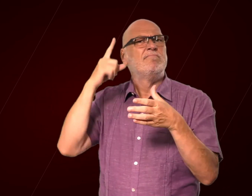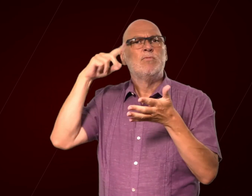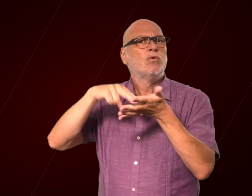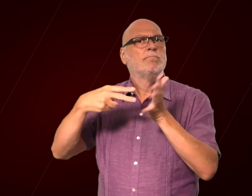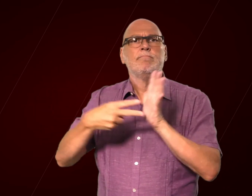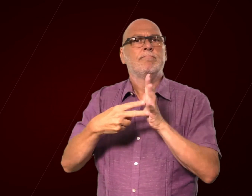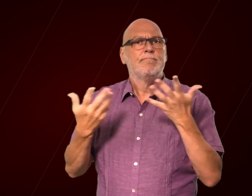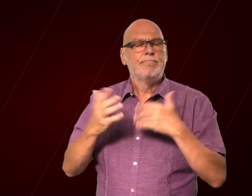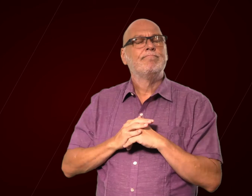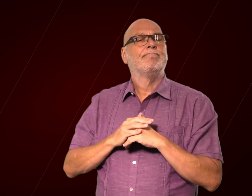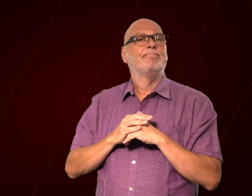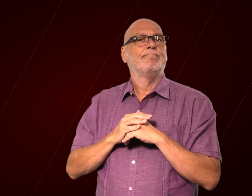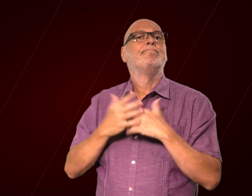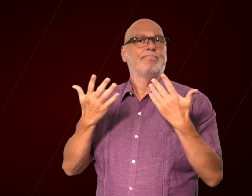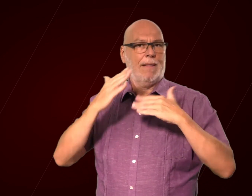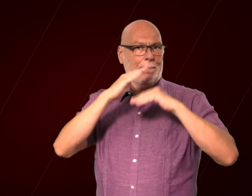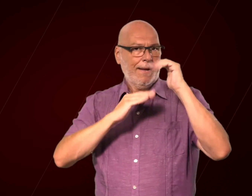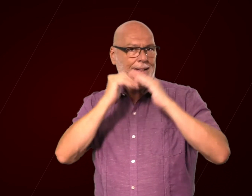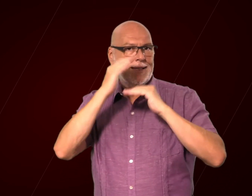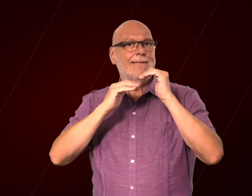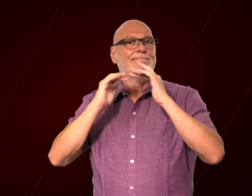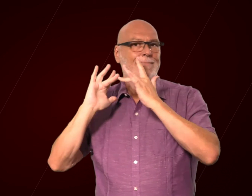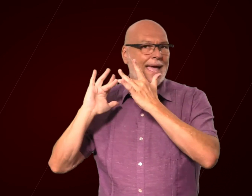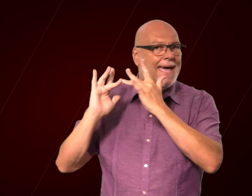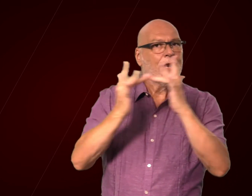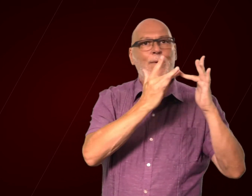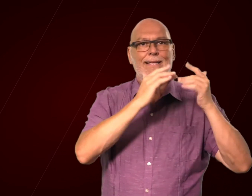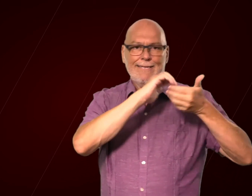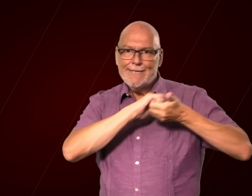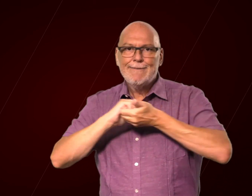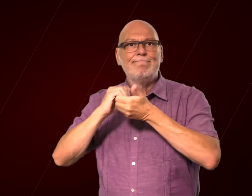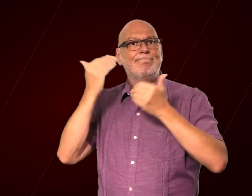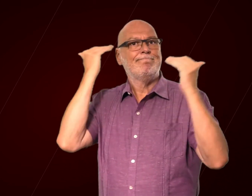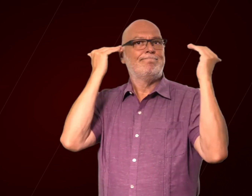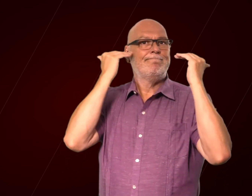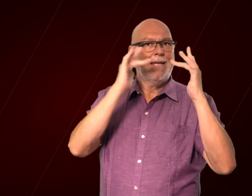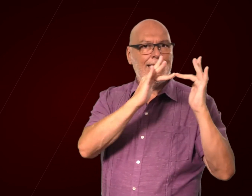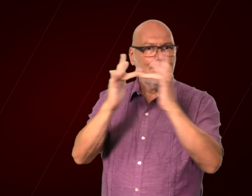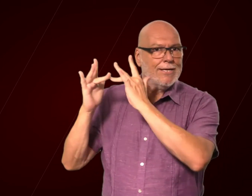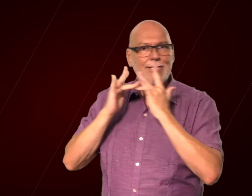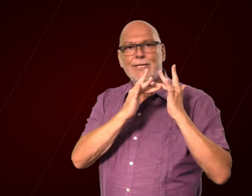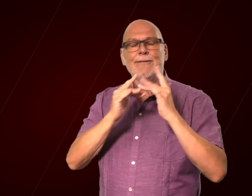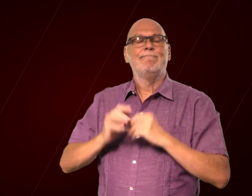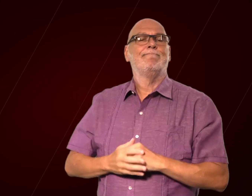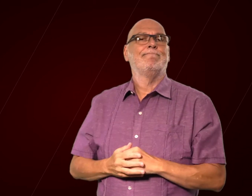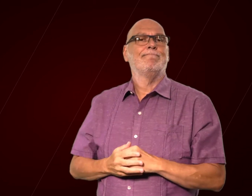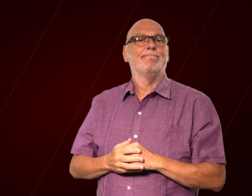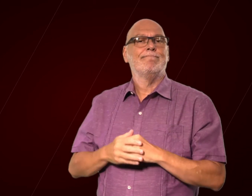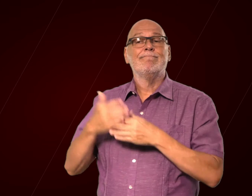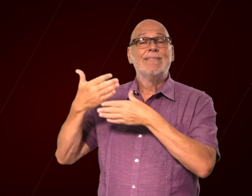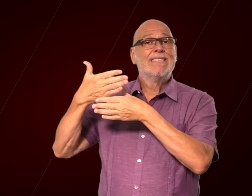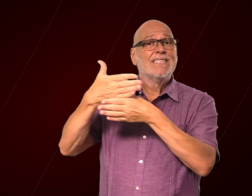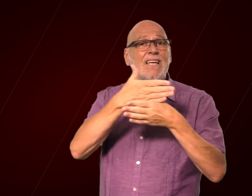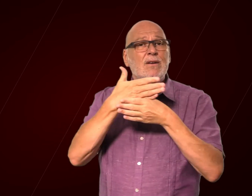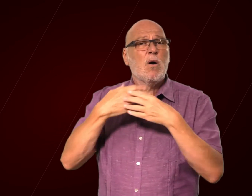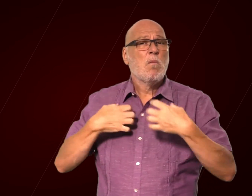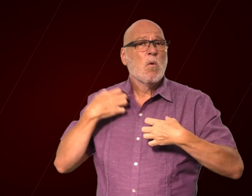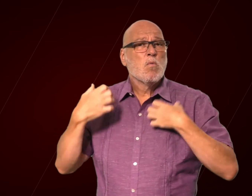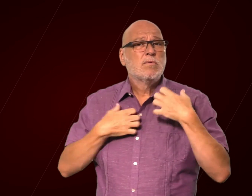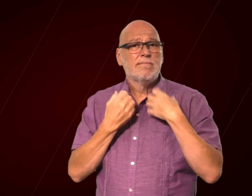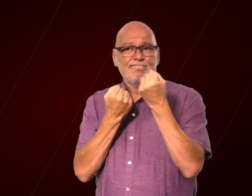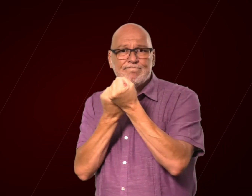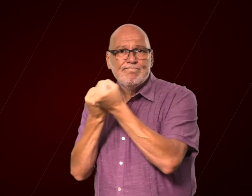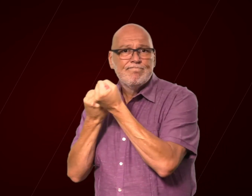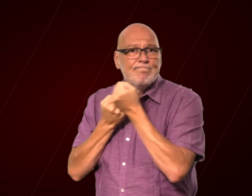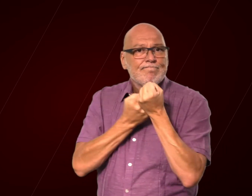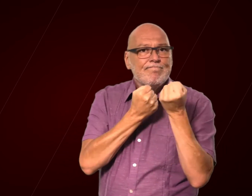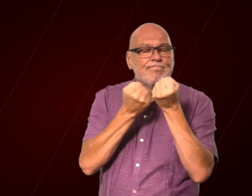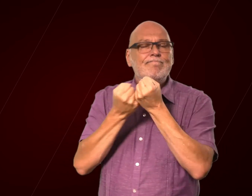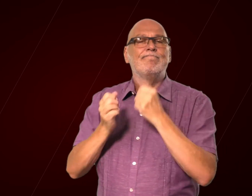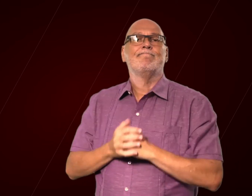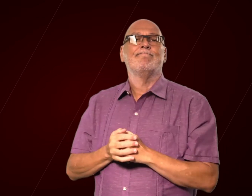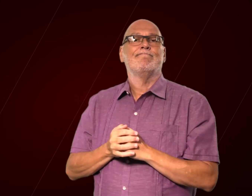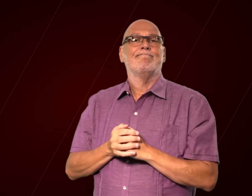build networks, share emotional support,